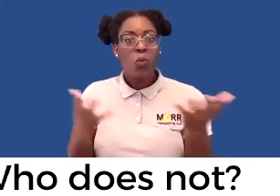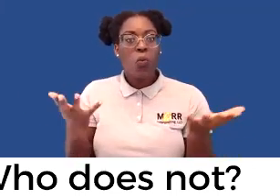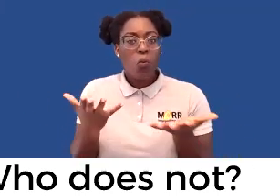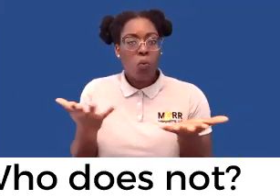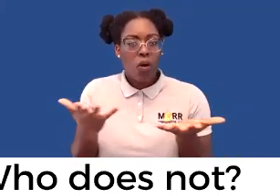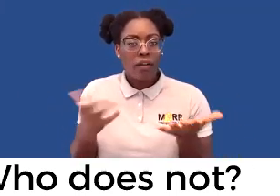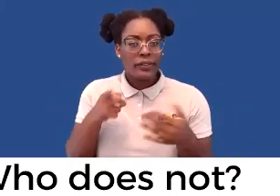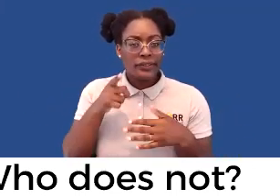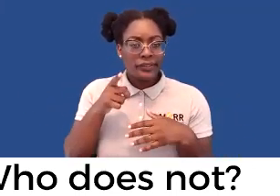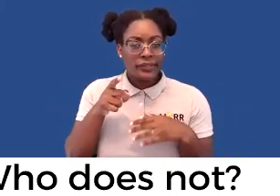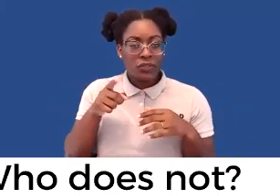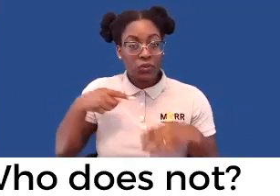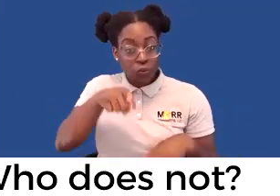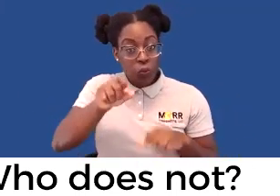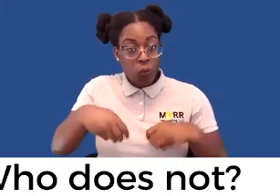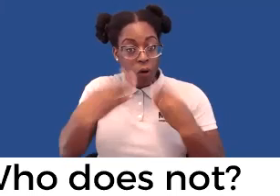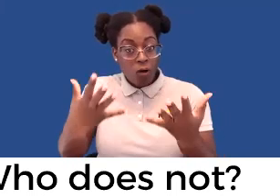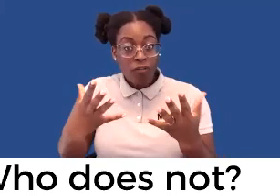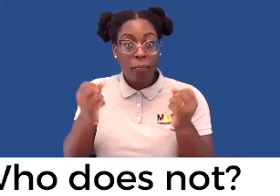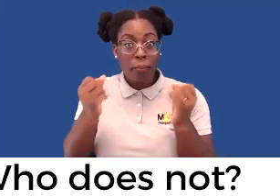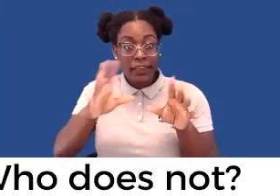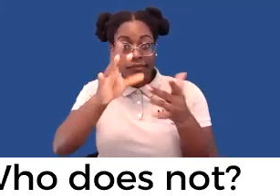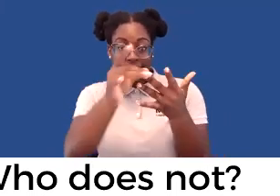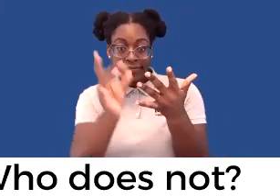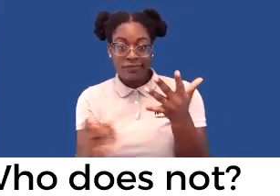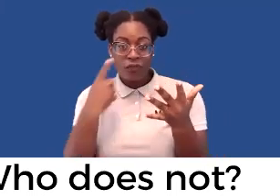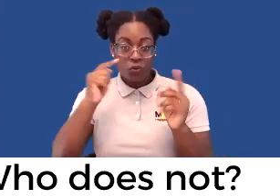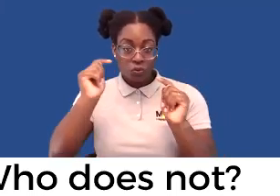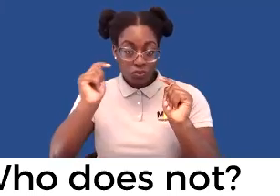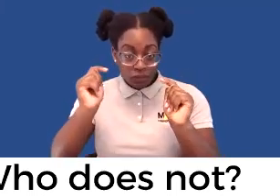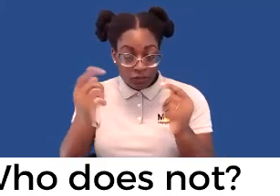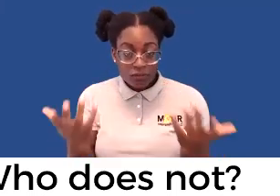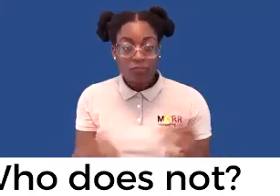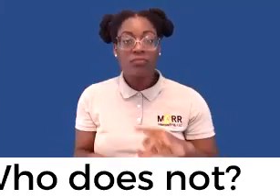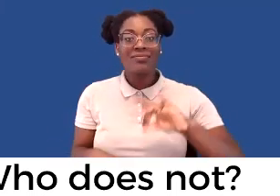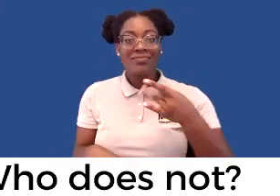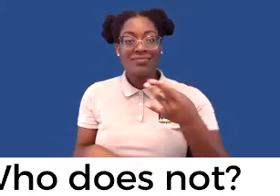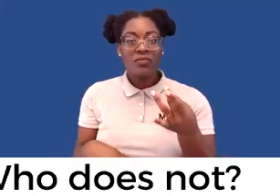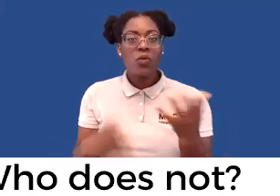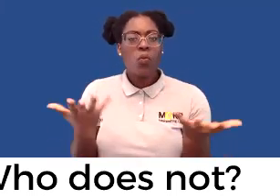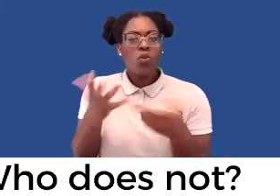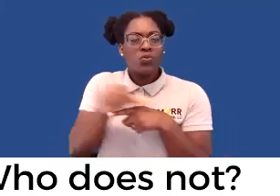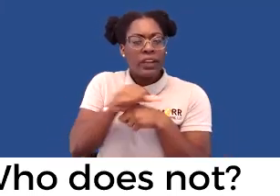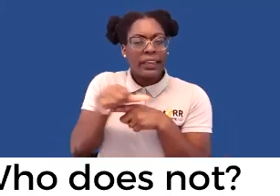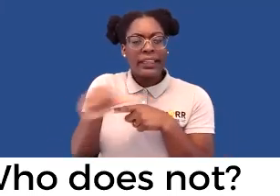And what training or outreach might be needed to better prepare both writers and tutors for learning exchanges?